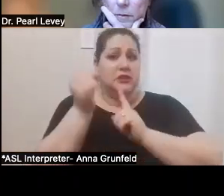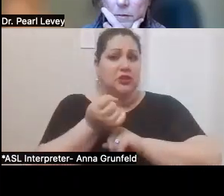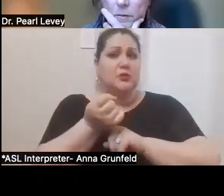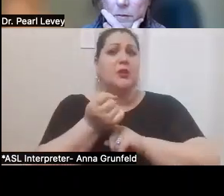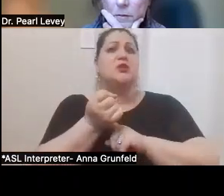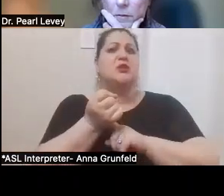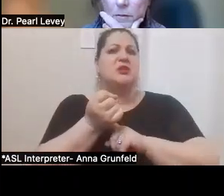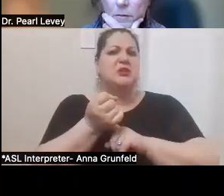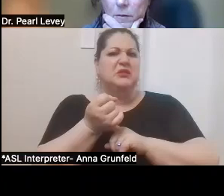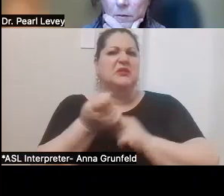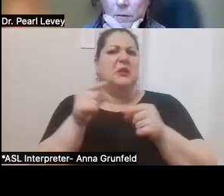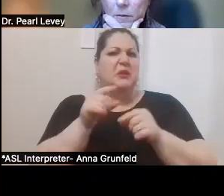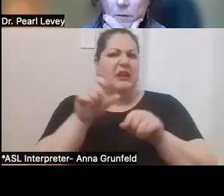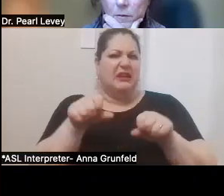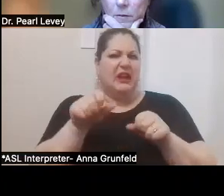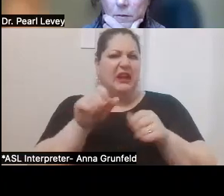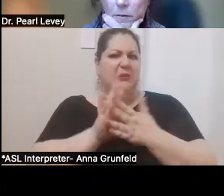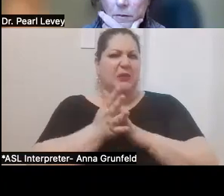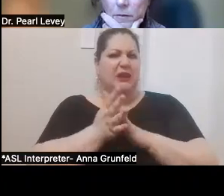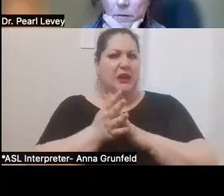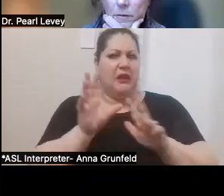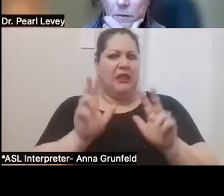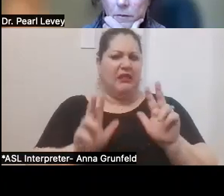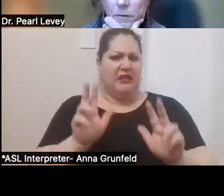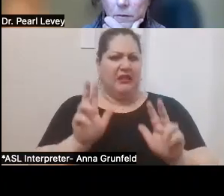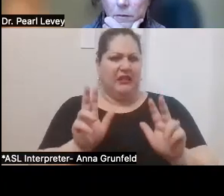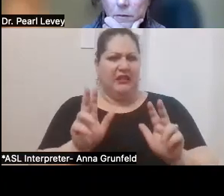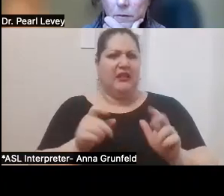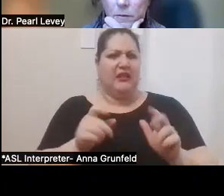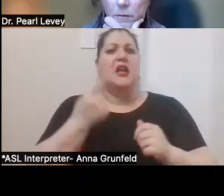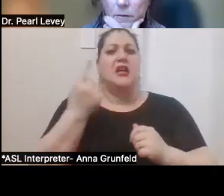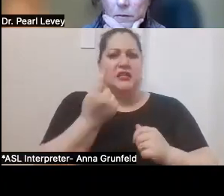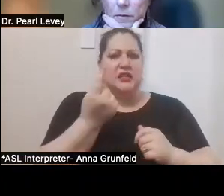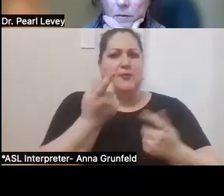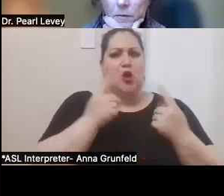if you will m manipulation of the concept of retroactive accommodations.